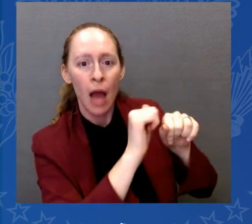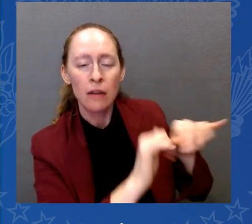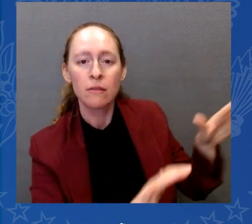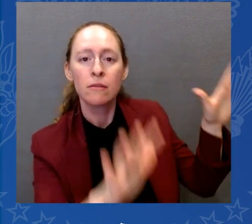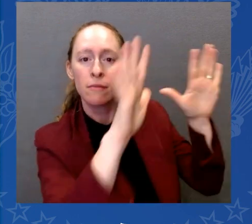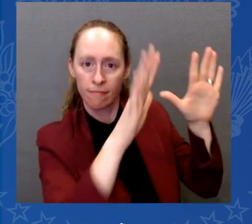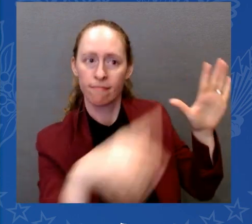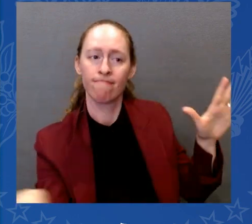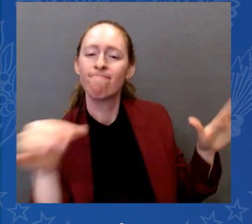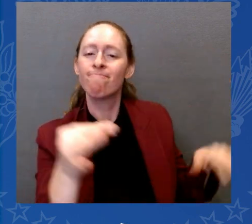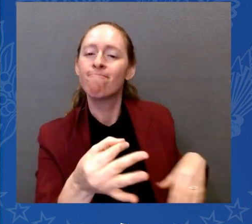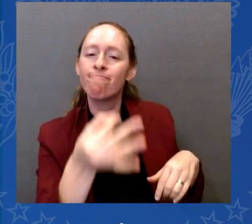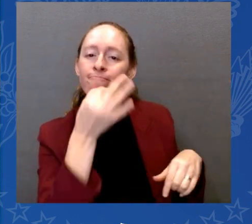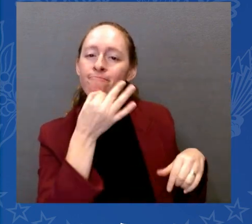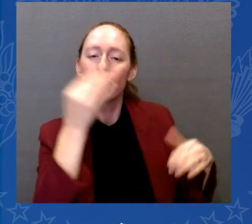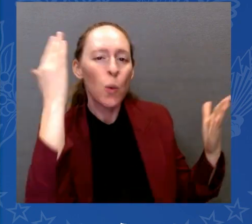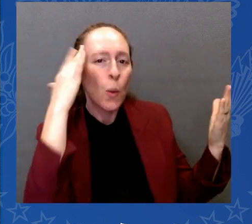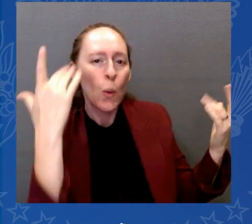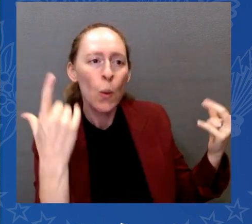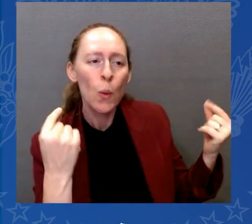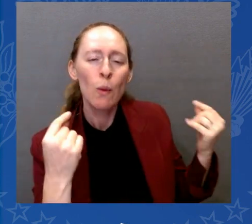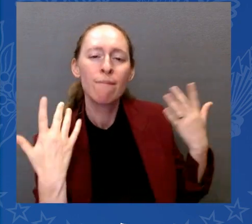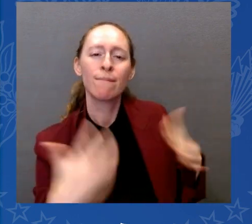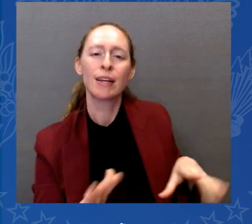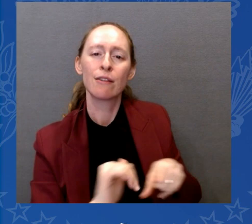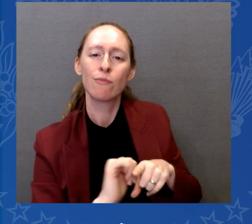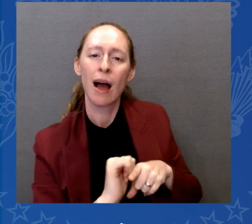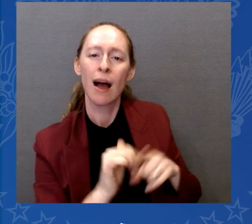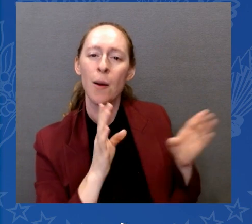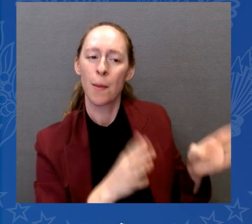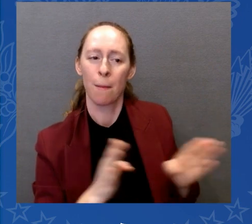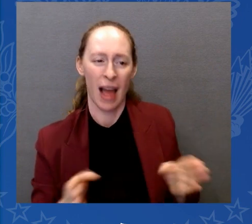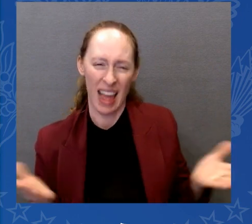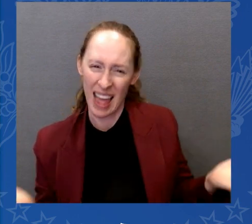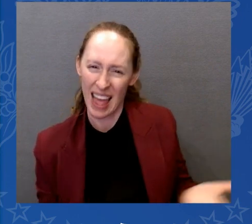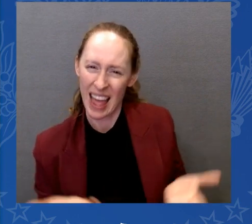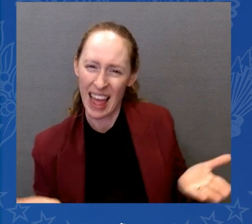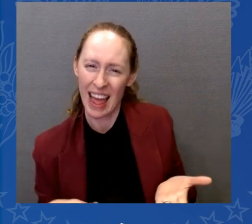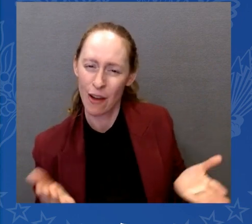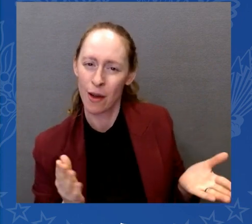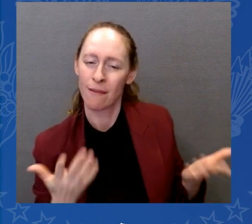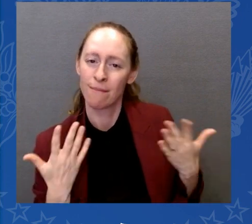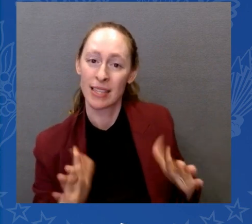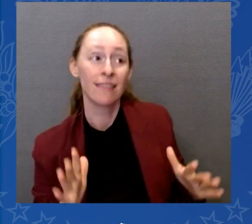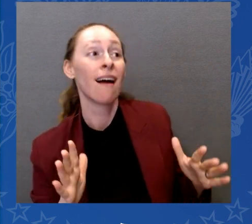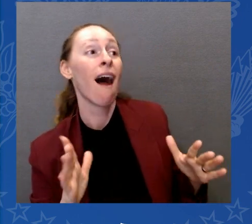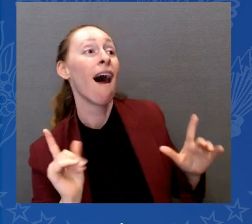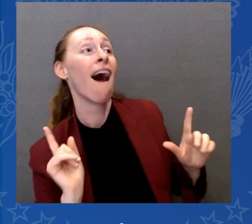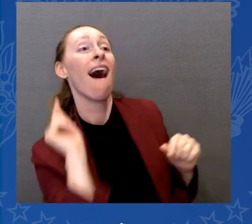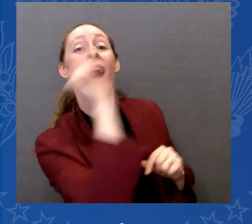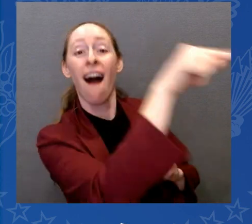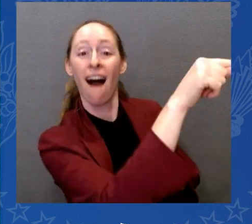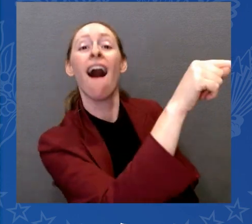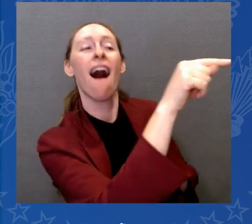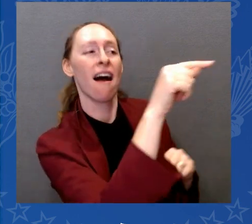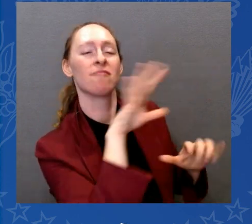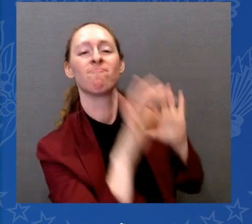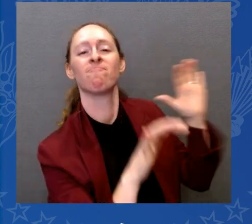that could have only been gained in a place like this. They were more than ready. They were more than ready that day and since then.